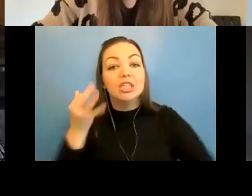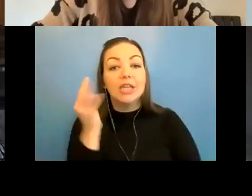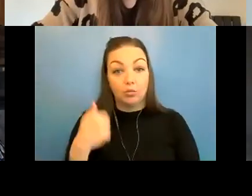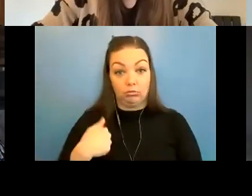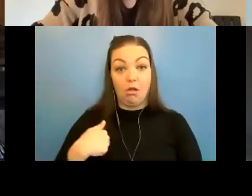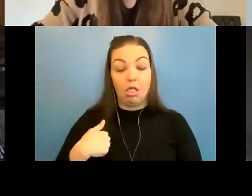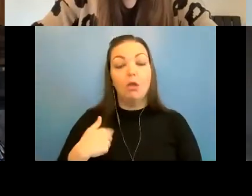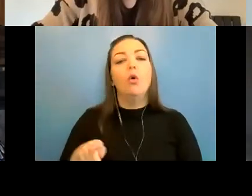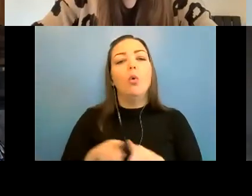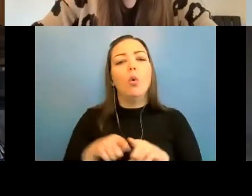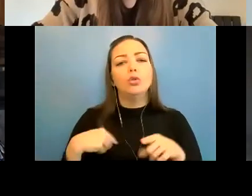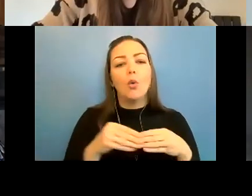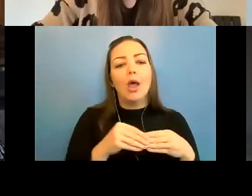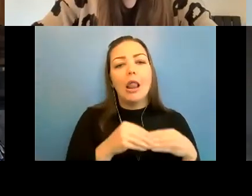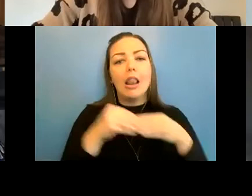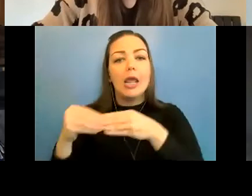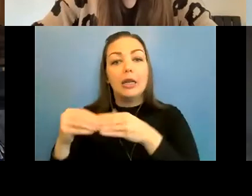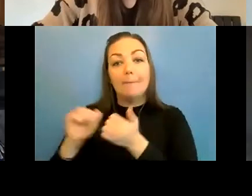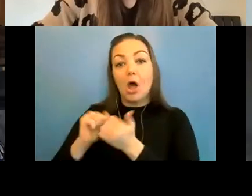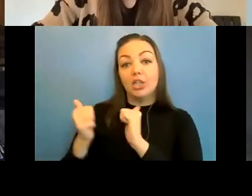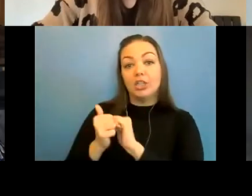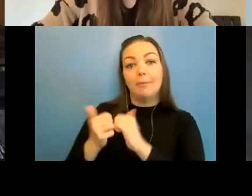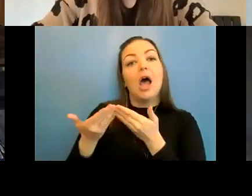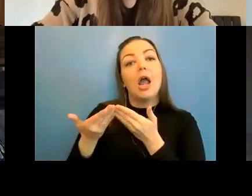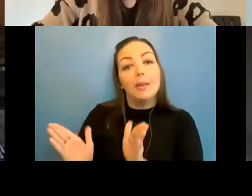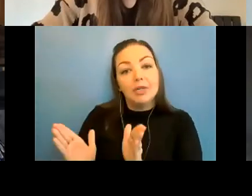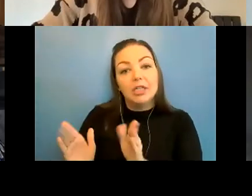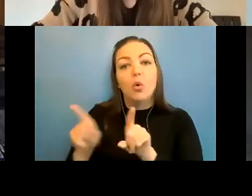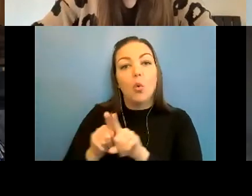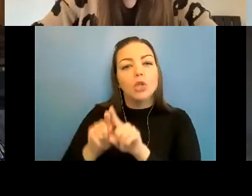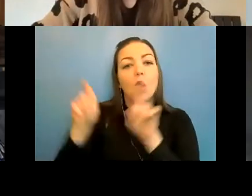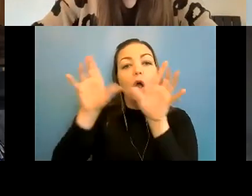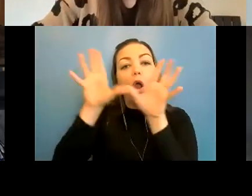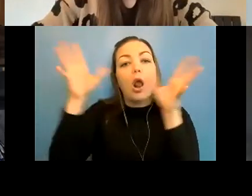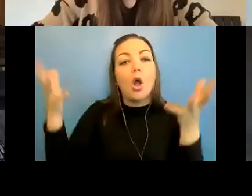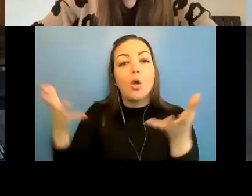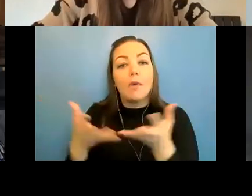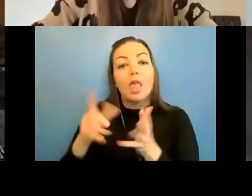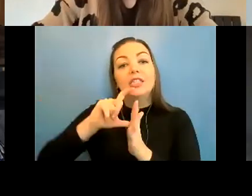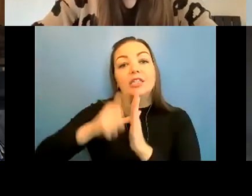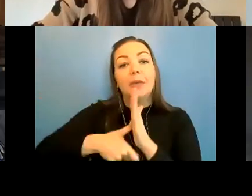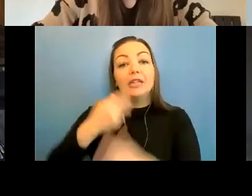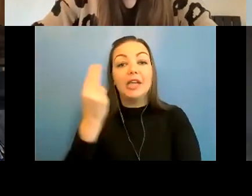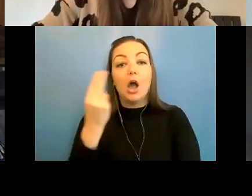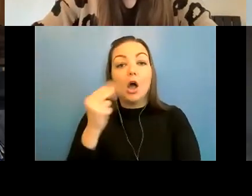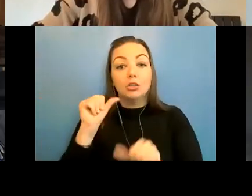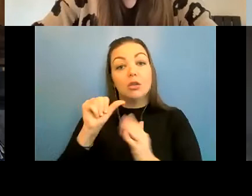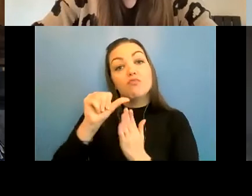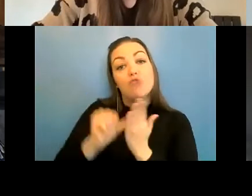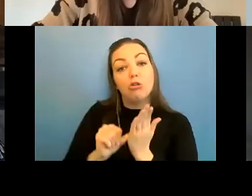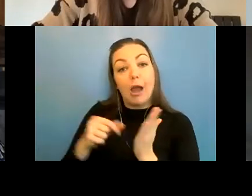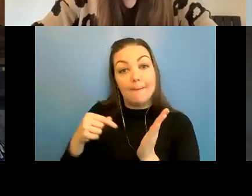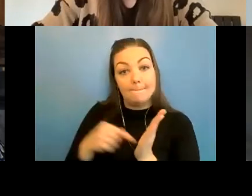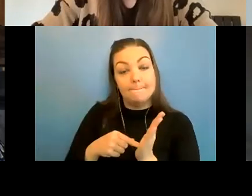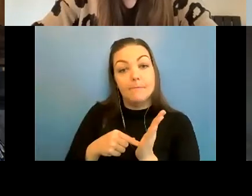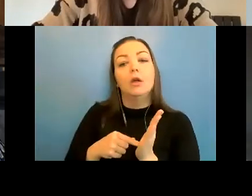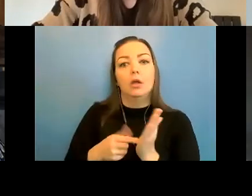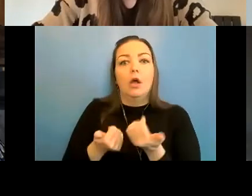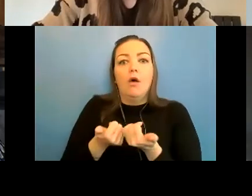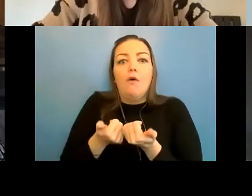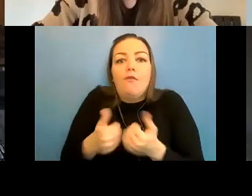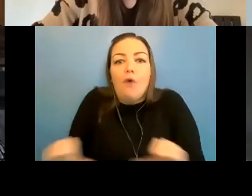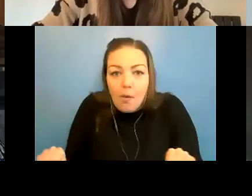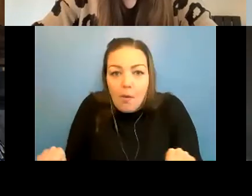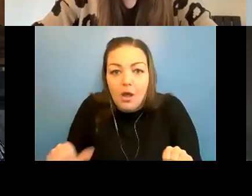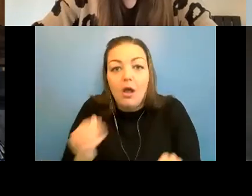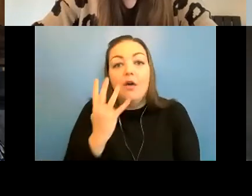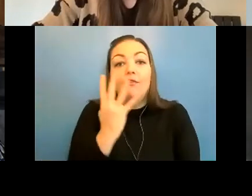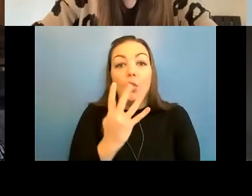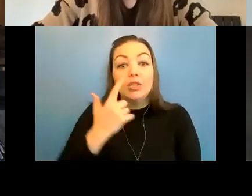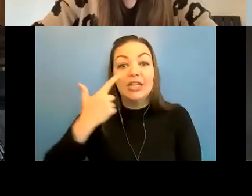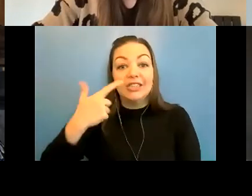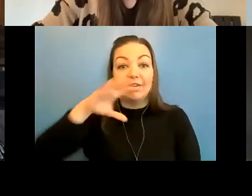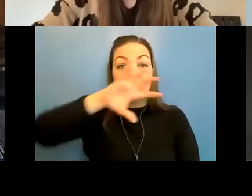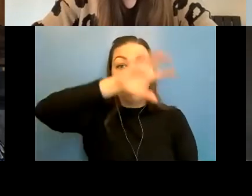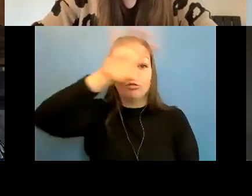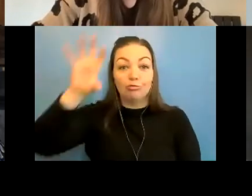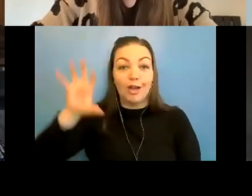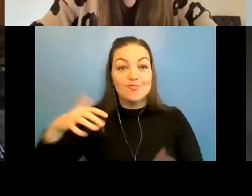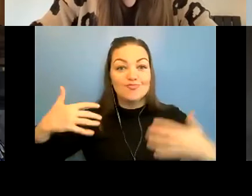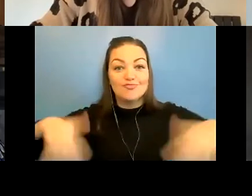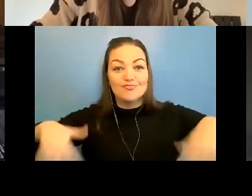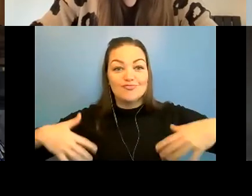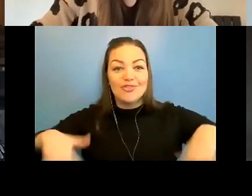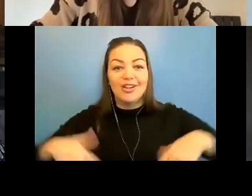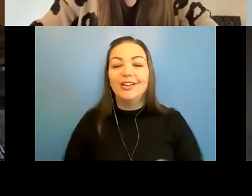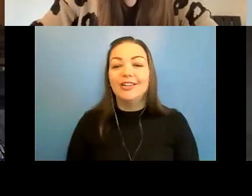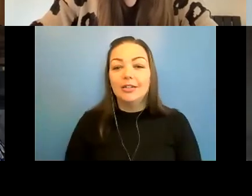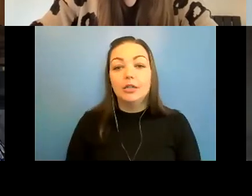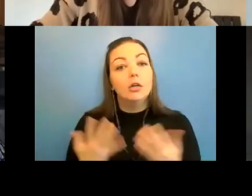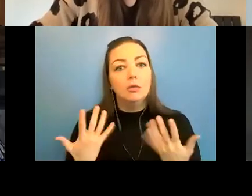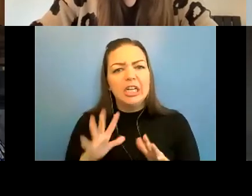Unlimited, the artists and the festival, yet again. So I am director of Theatre and Dance at the British Council, I also lead on our partnership with Unlimited, and our global